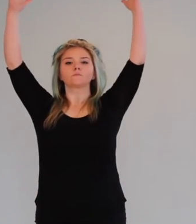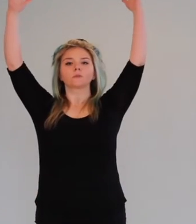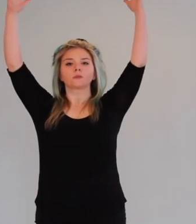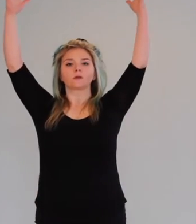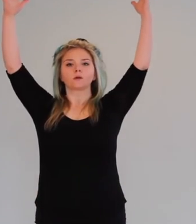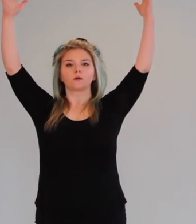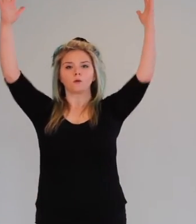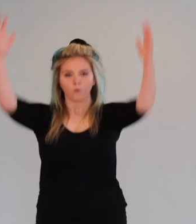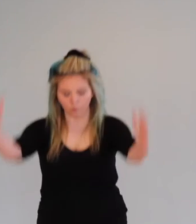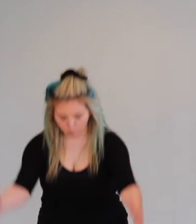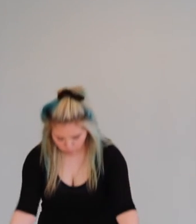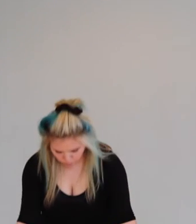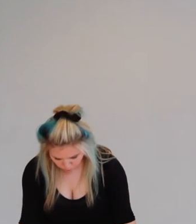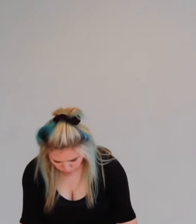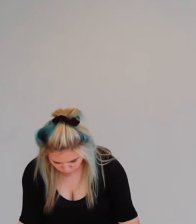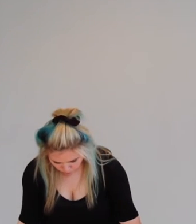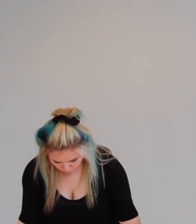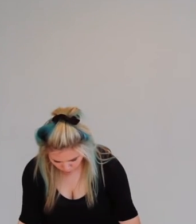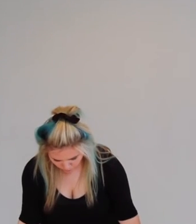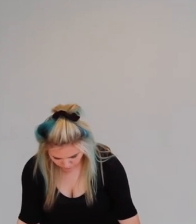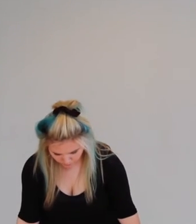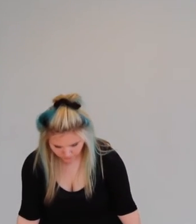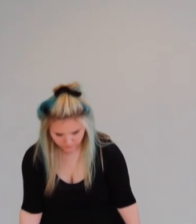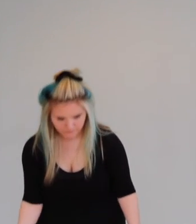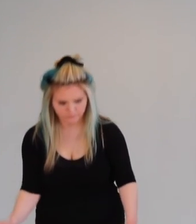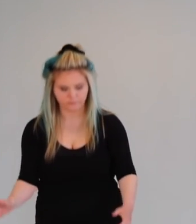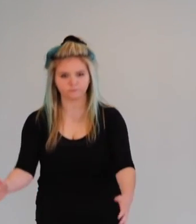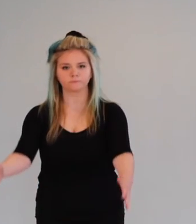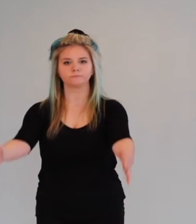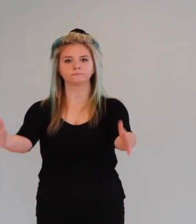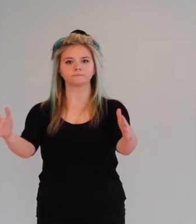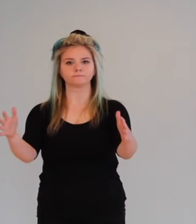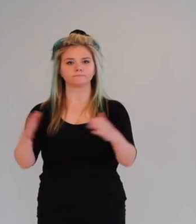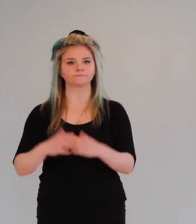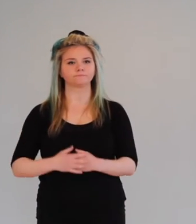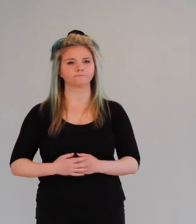in and release coming back to center and just bring one